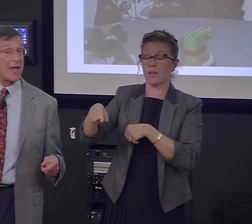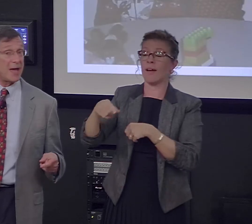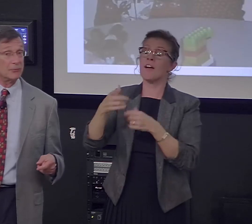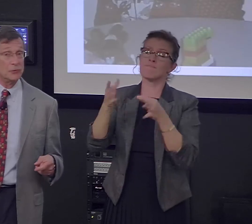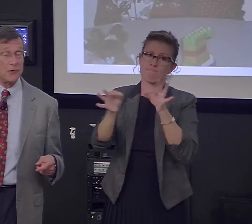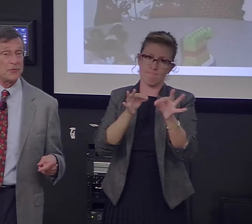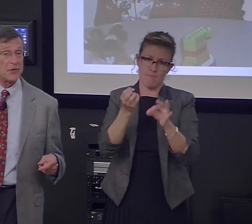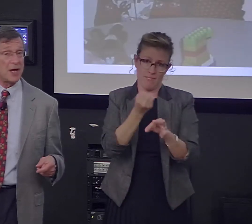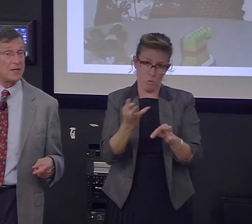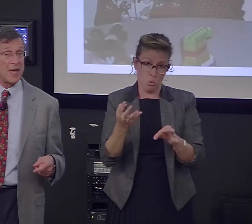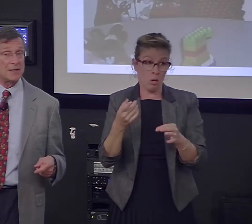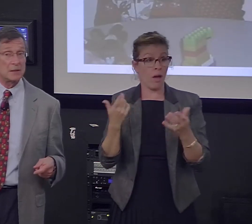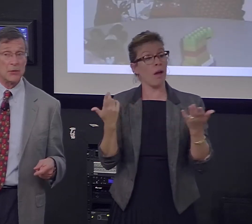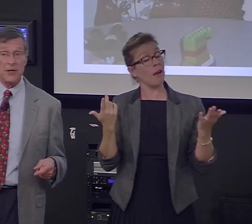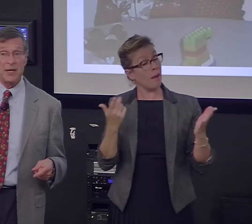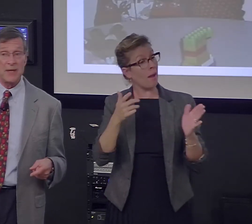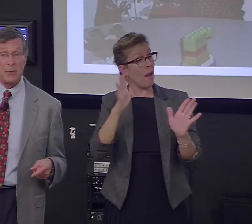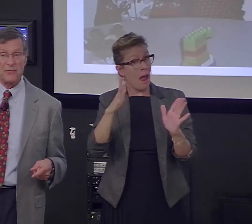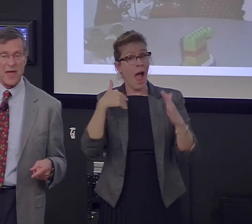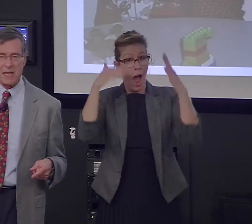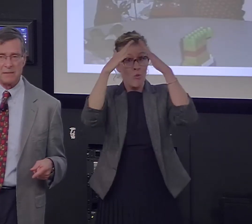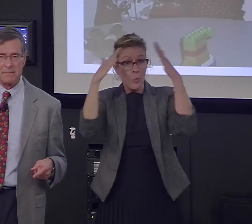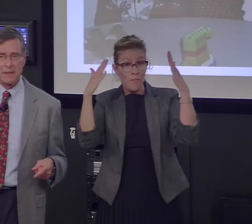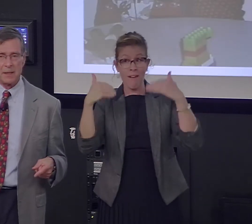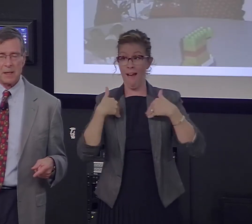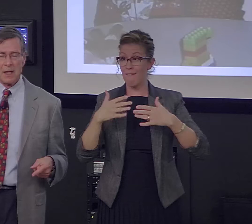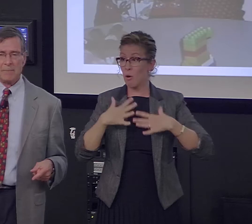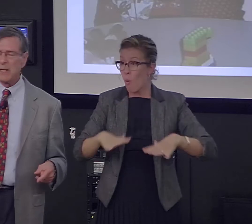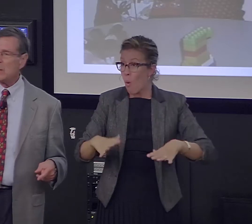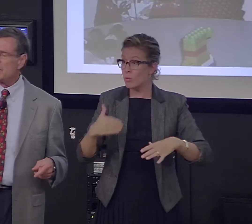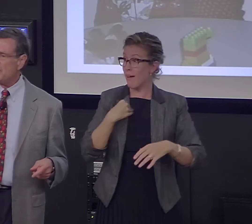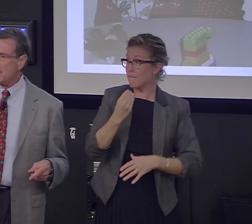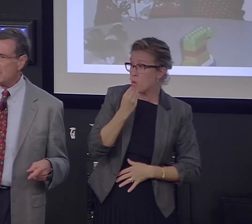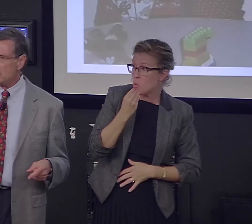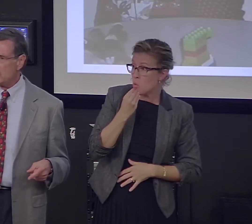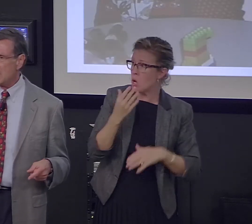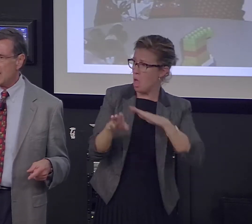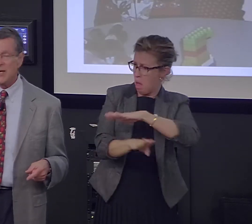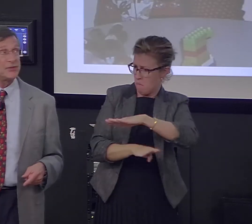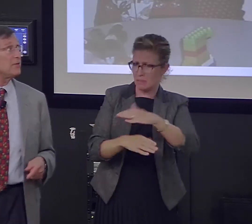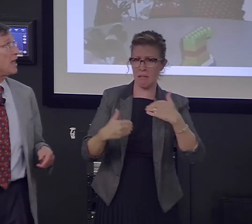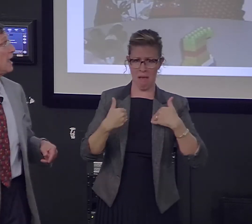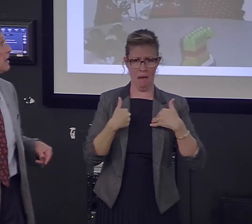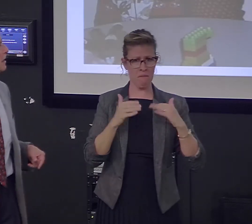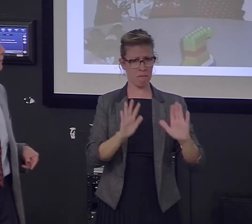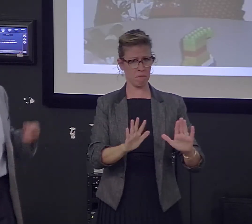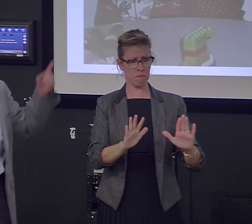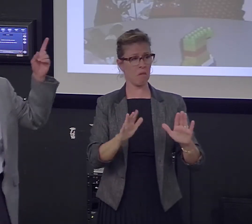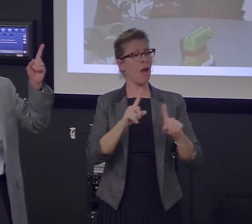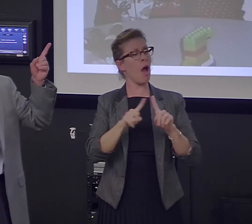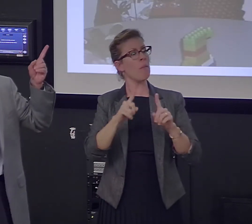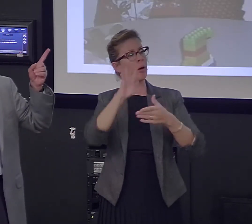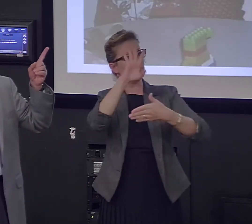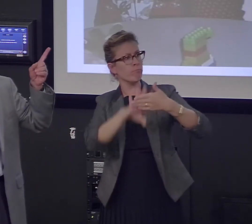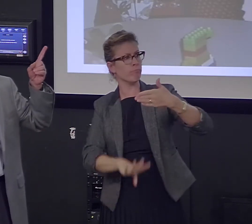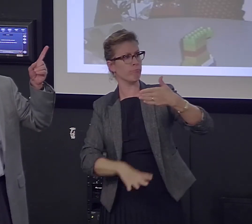they had a roof over their head, they had clothing, and they were fed. But it was very routinized they went to the toilet